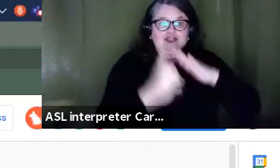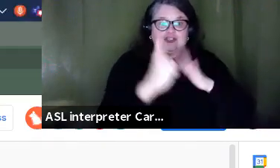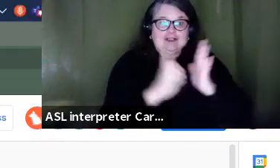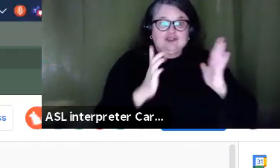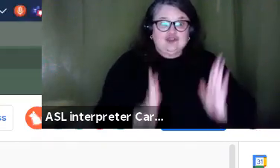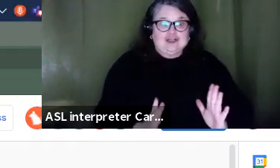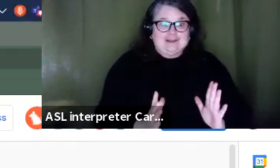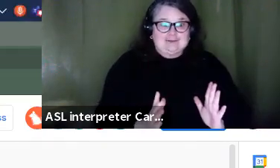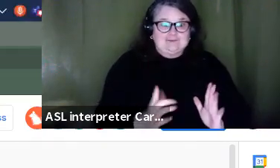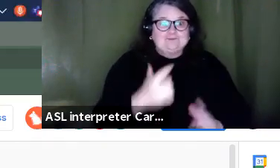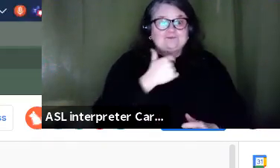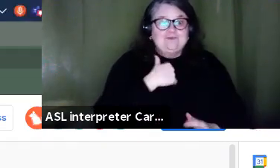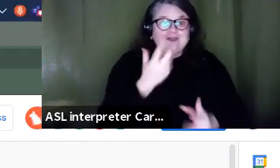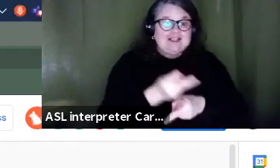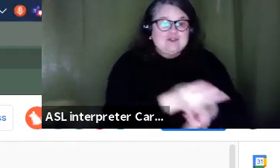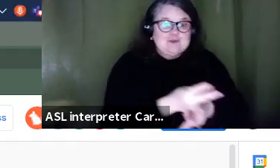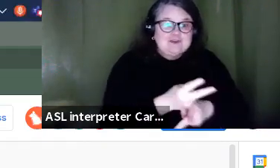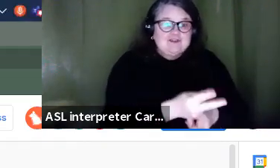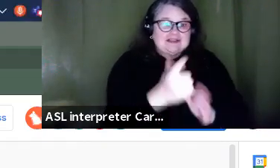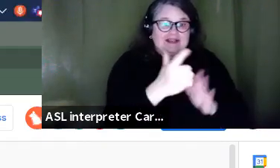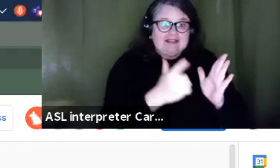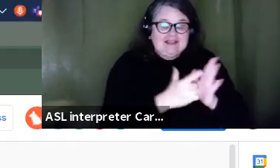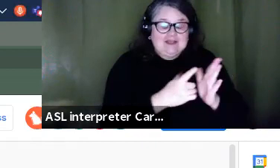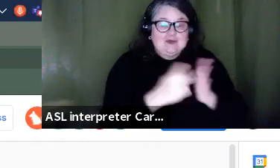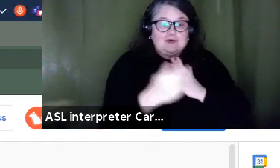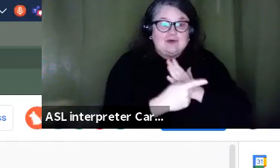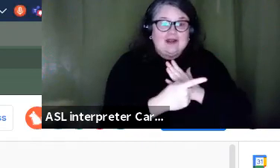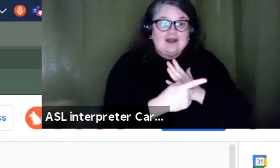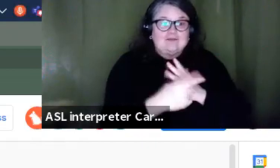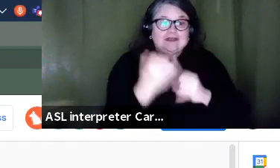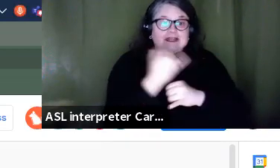Brandie Sendziak. I'm a fat disabled disability and